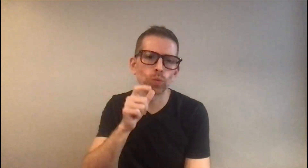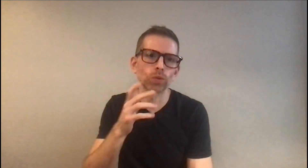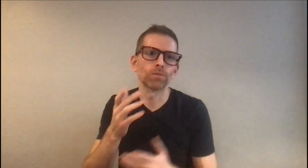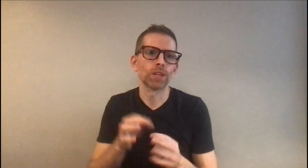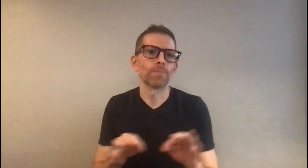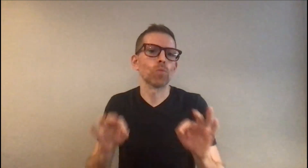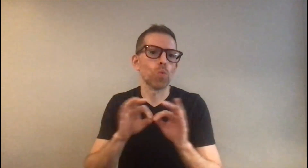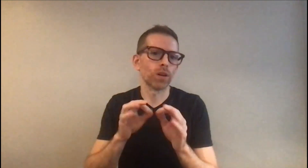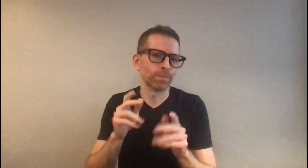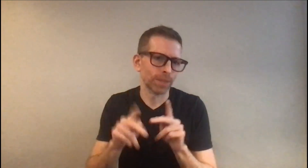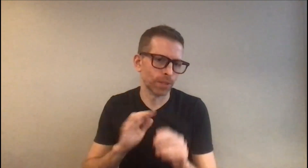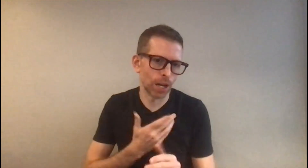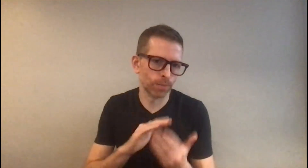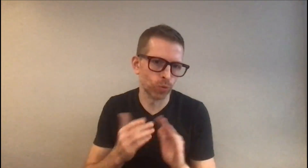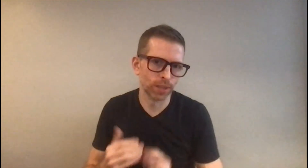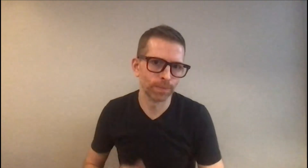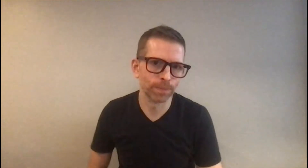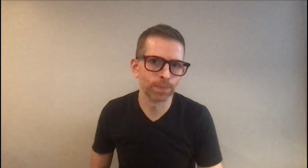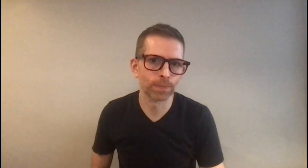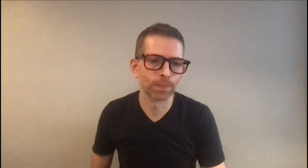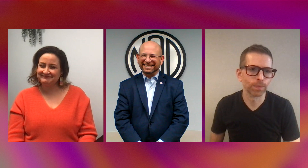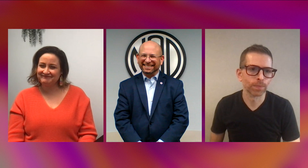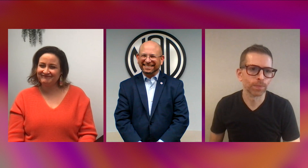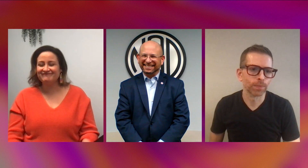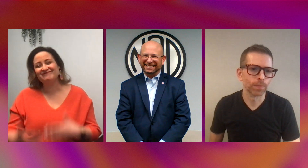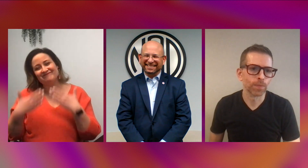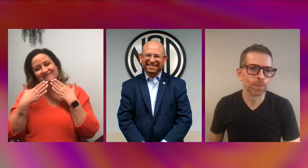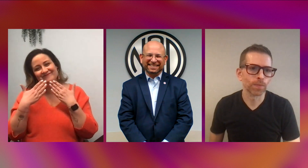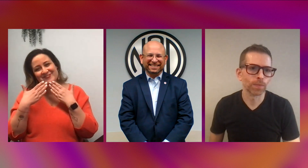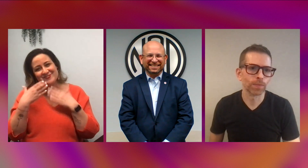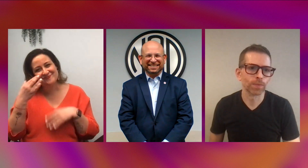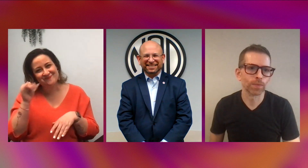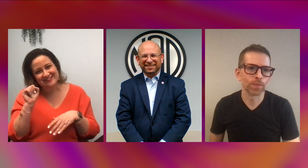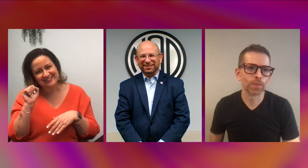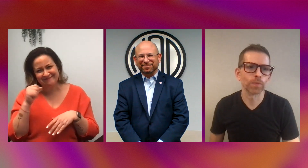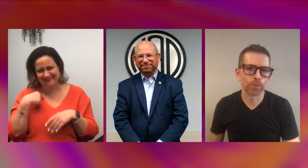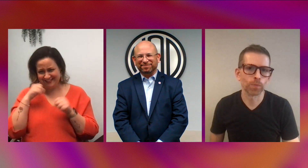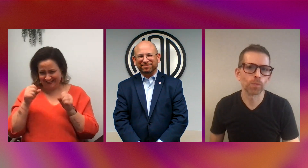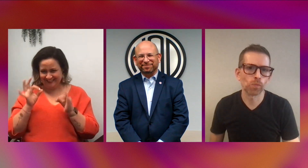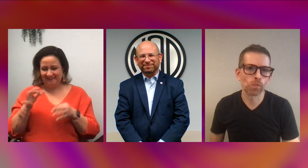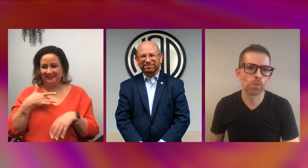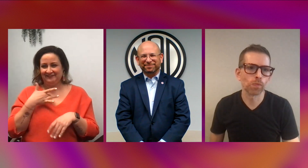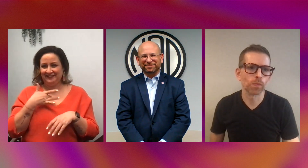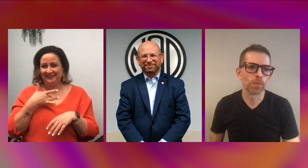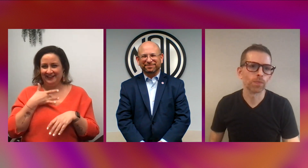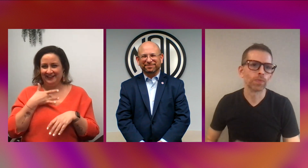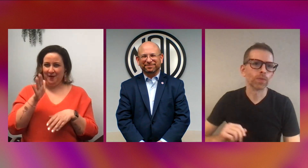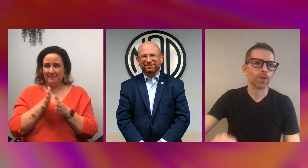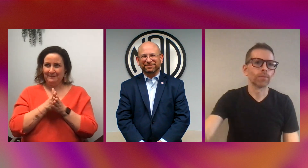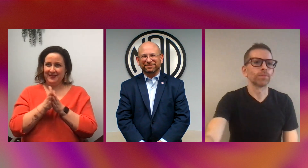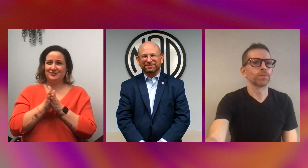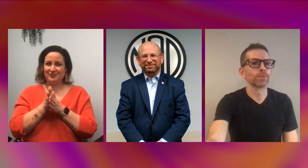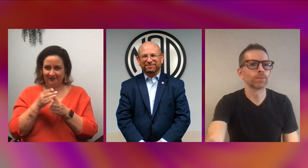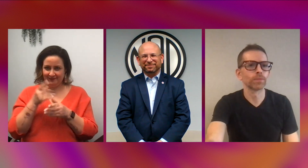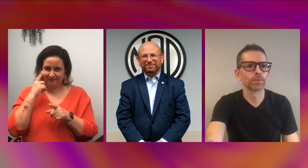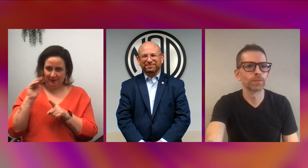very important people in our community. Thank you. I could definitely feel the passion that you have for